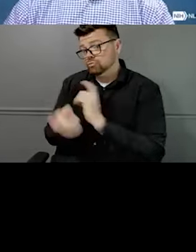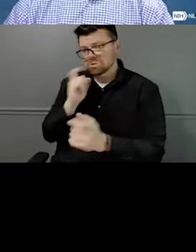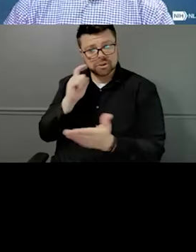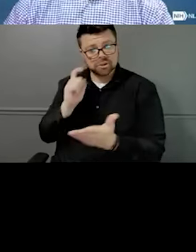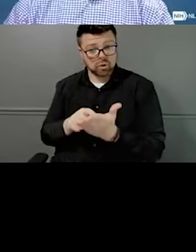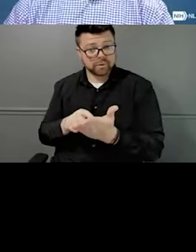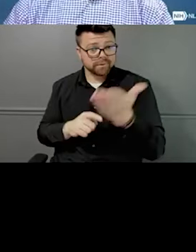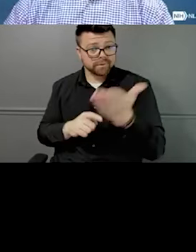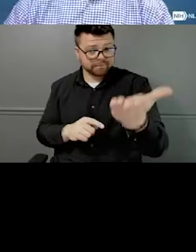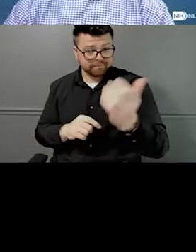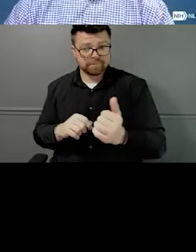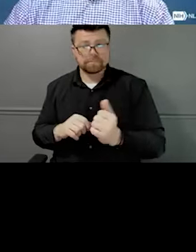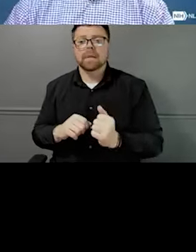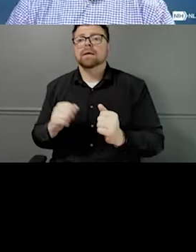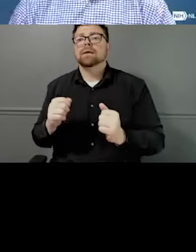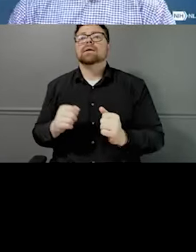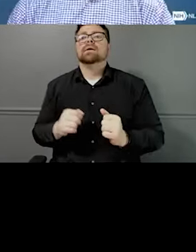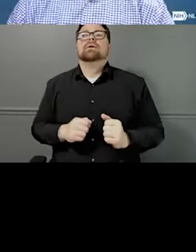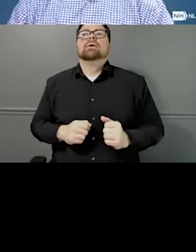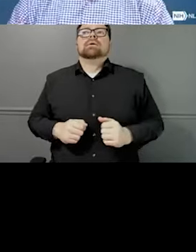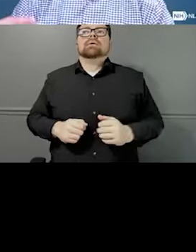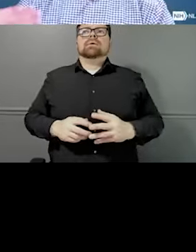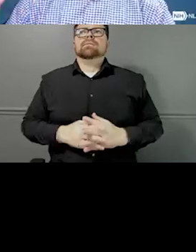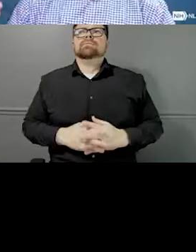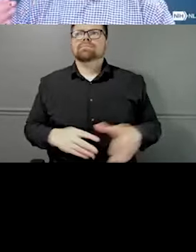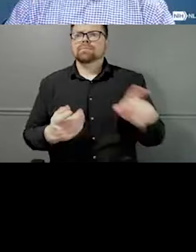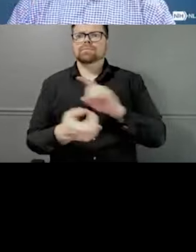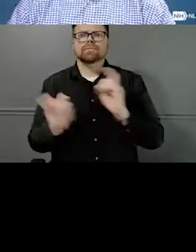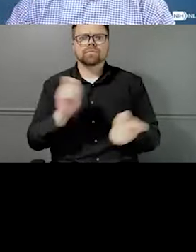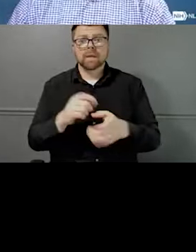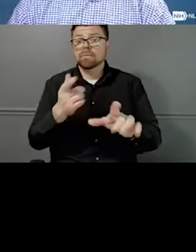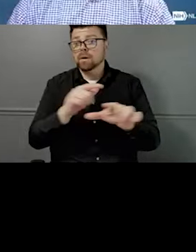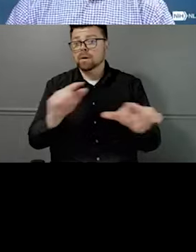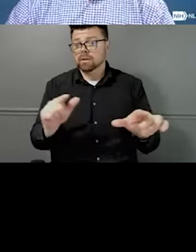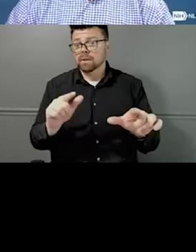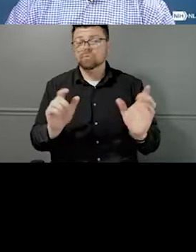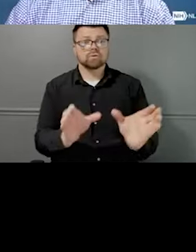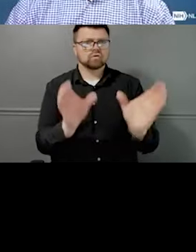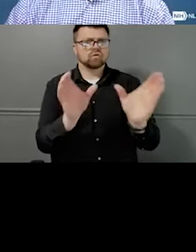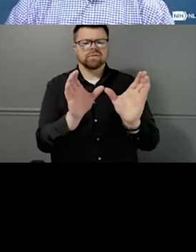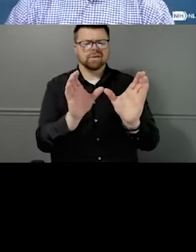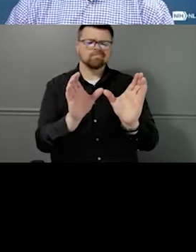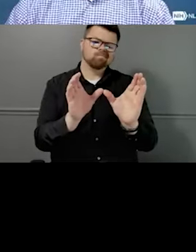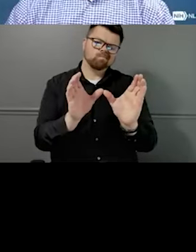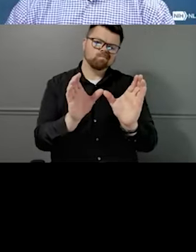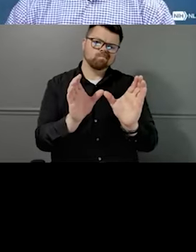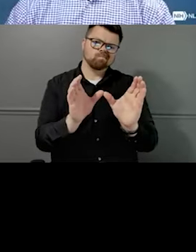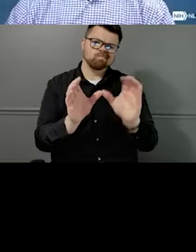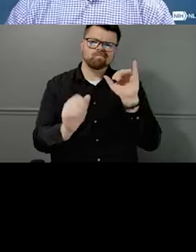Jean was mentioning change in the language of the certification, and you will see that this